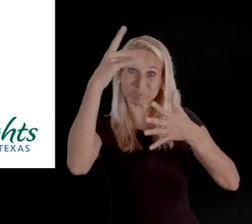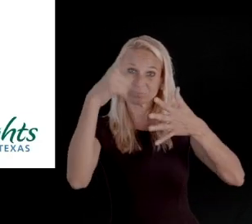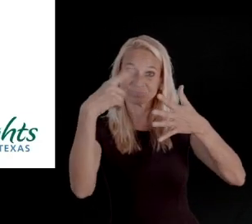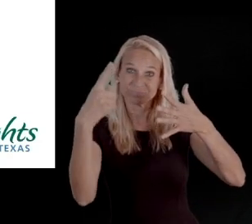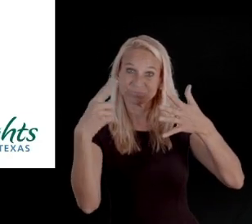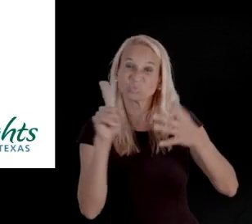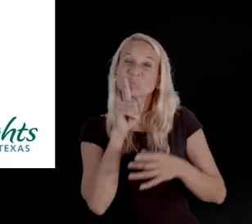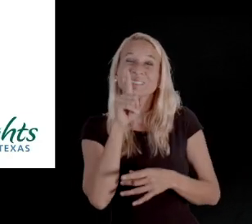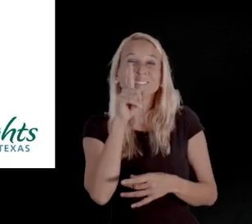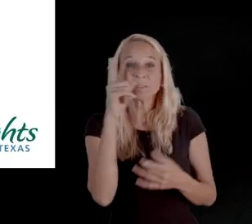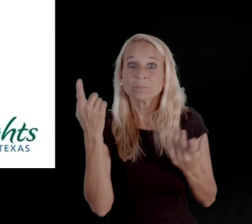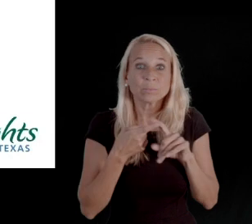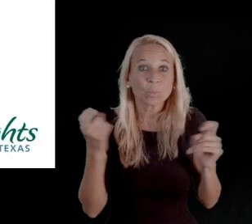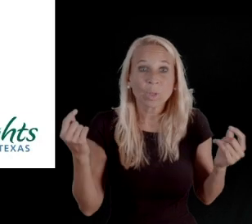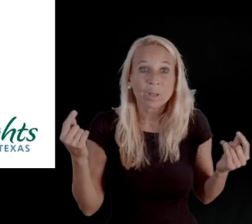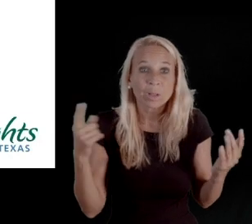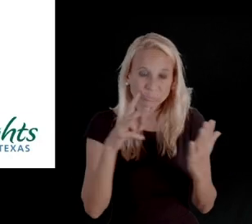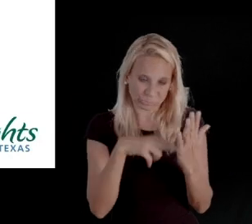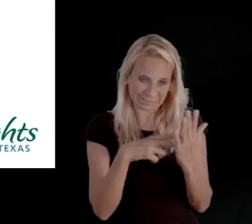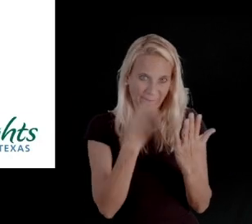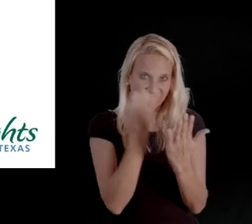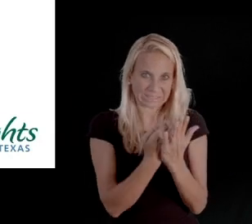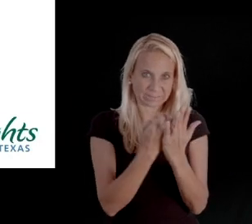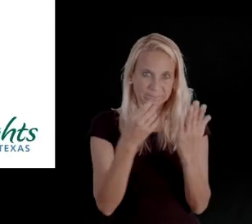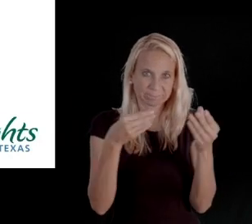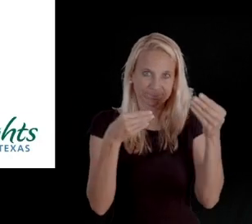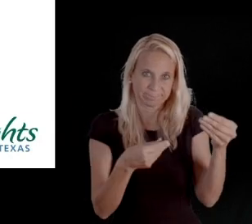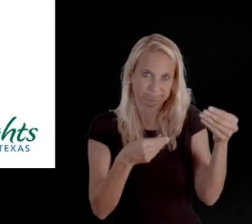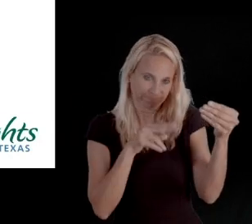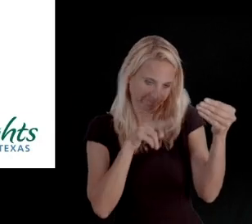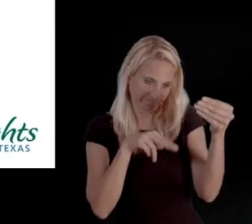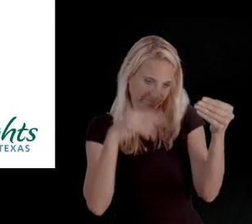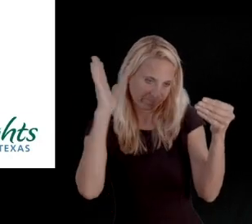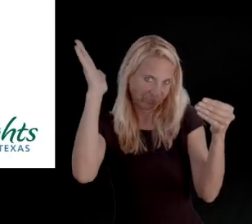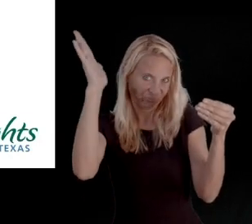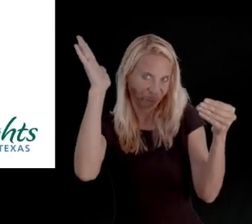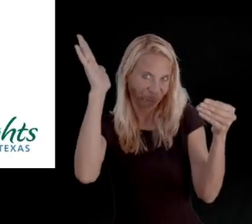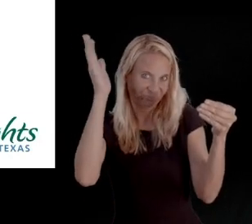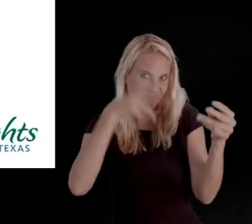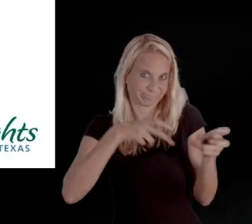they're literally reading information from the evidence packet. So if you already don't know the rationale,